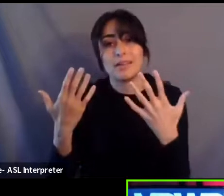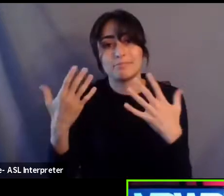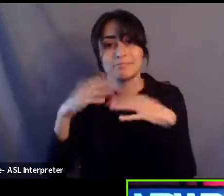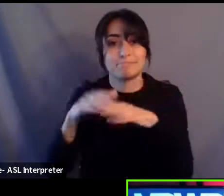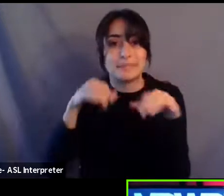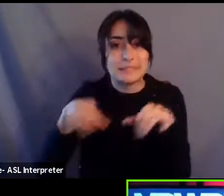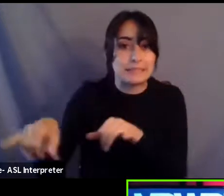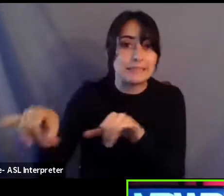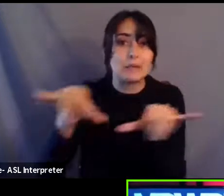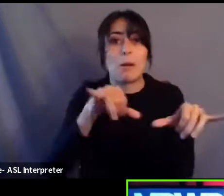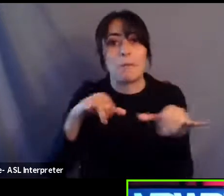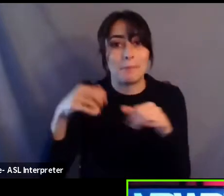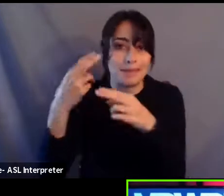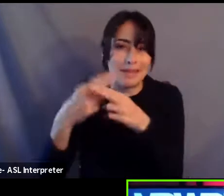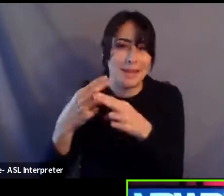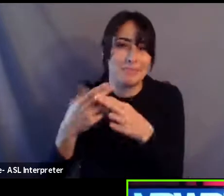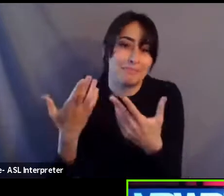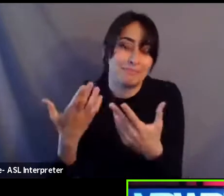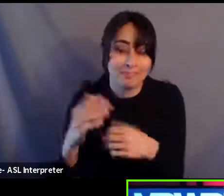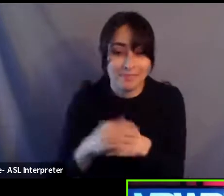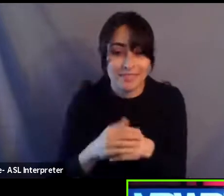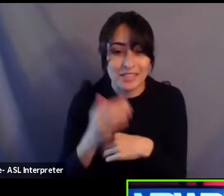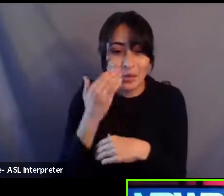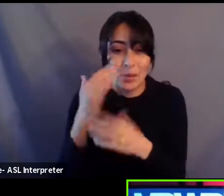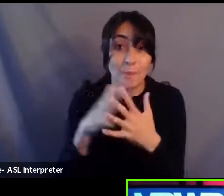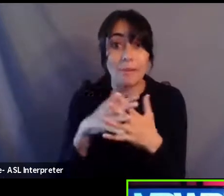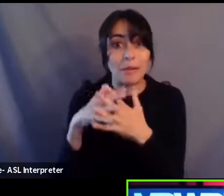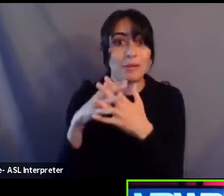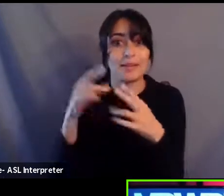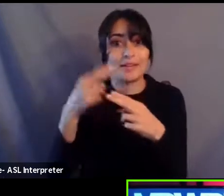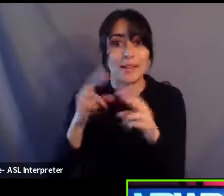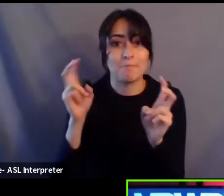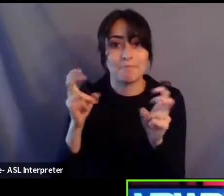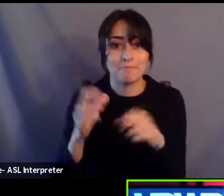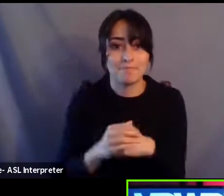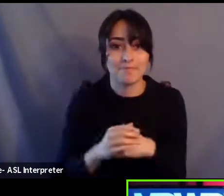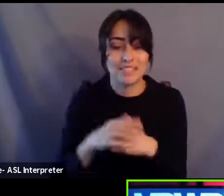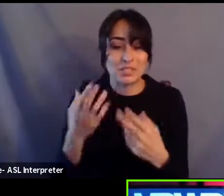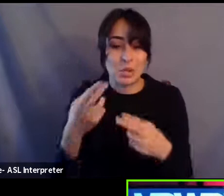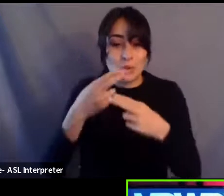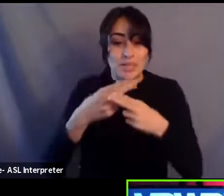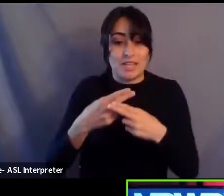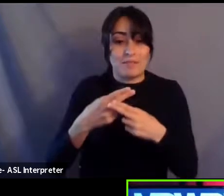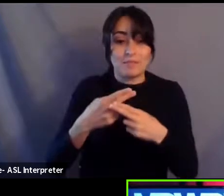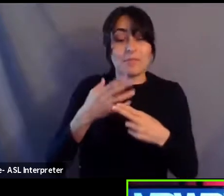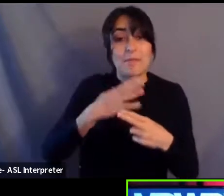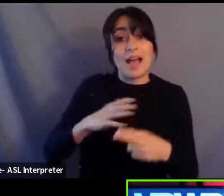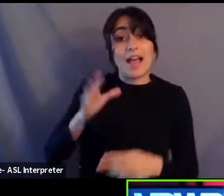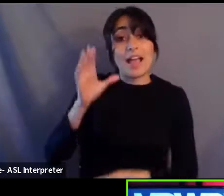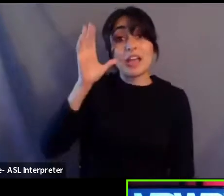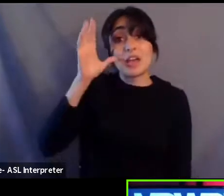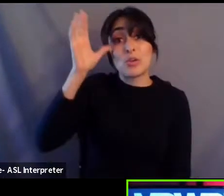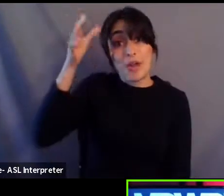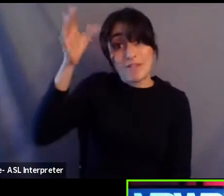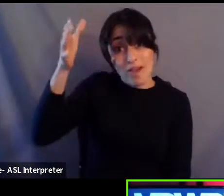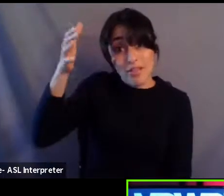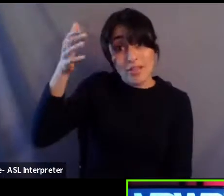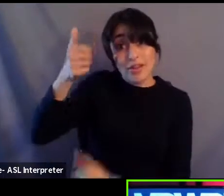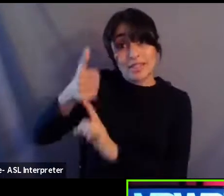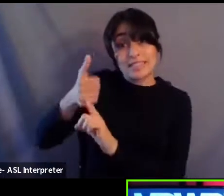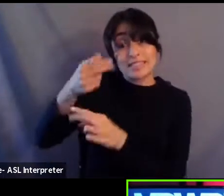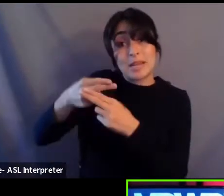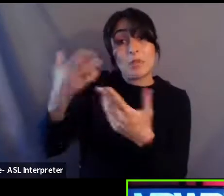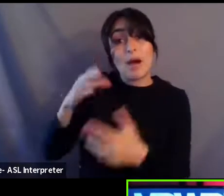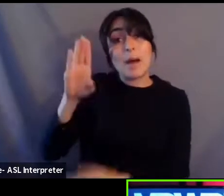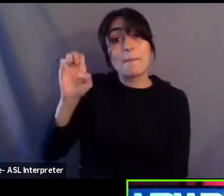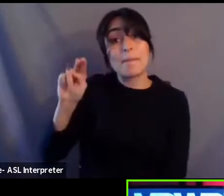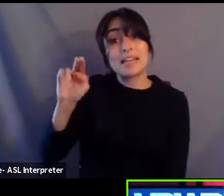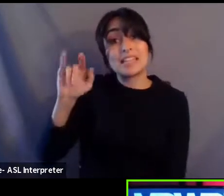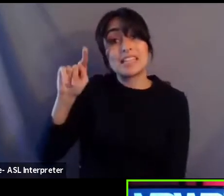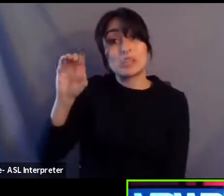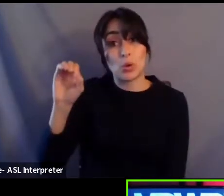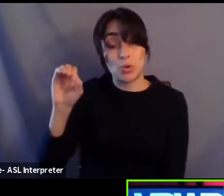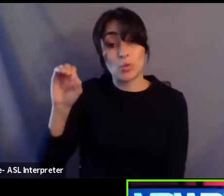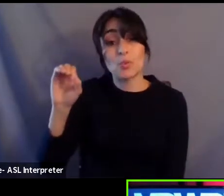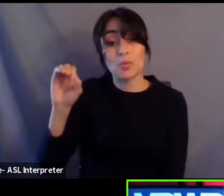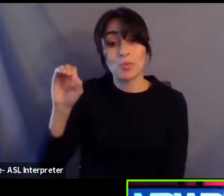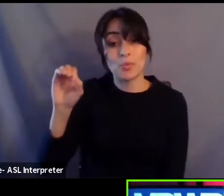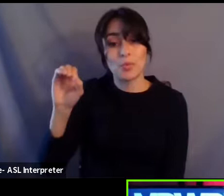an American name and she named me after my grandmother who was Benito but she named me Benji.